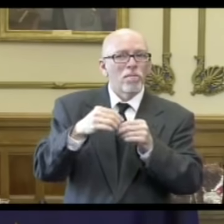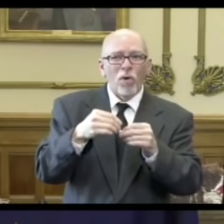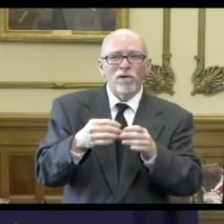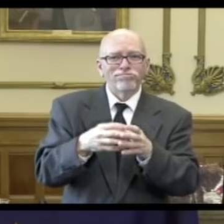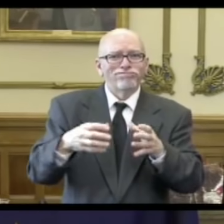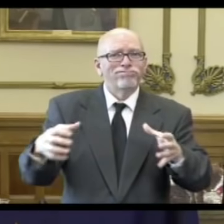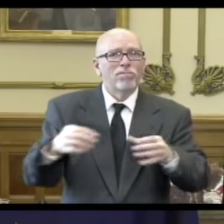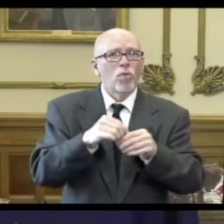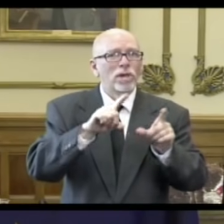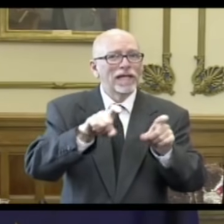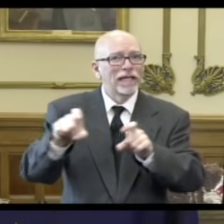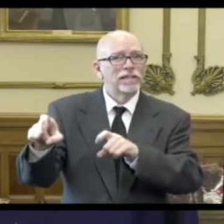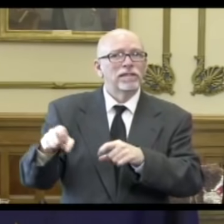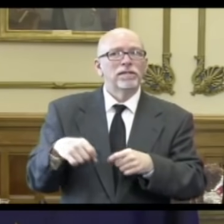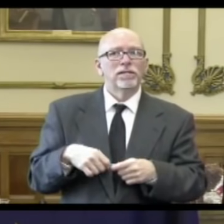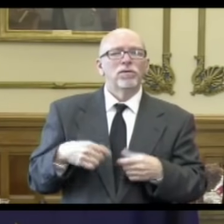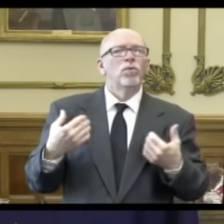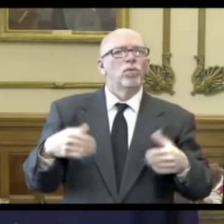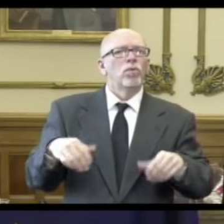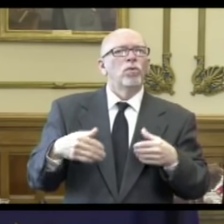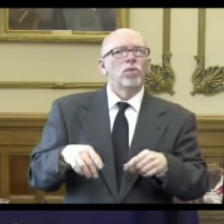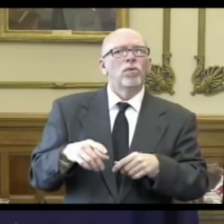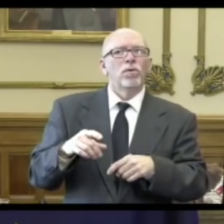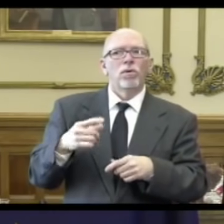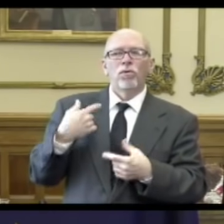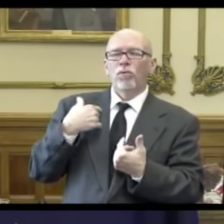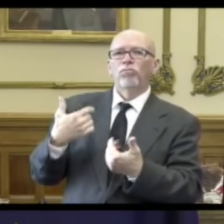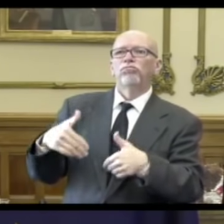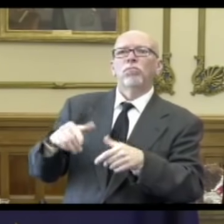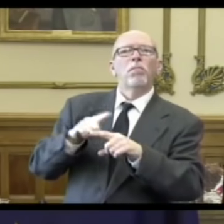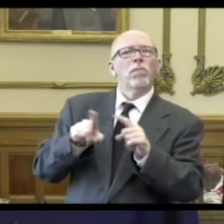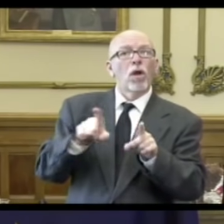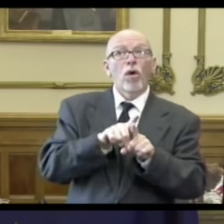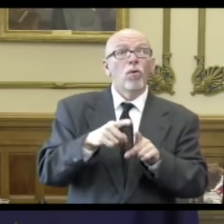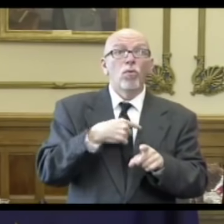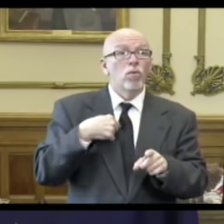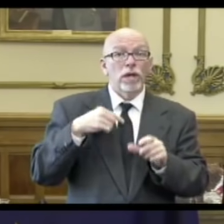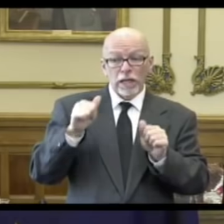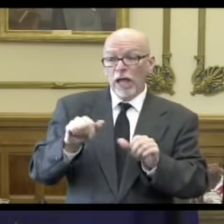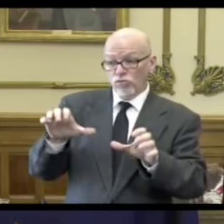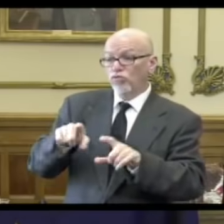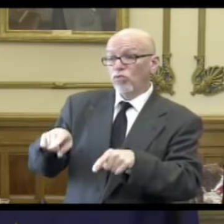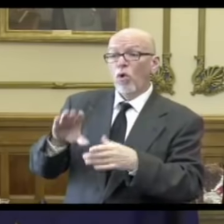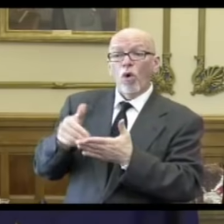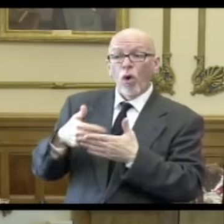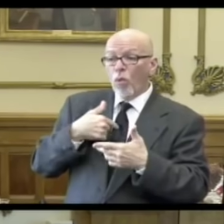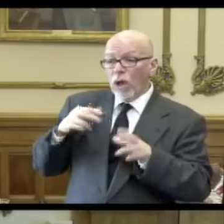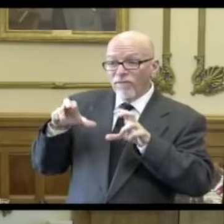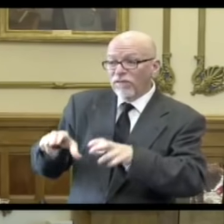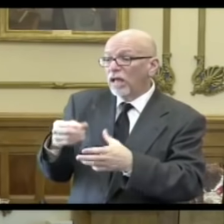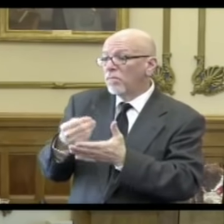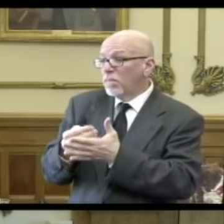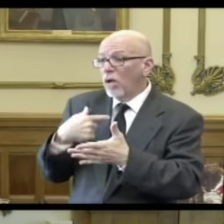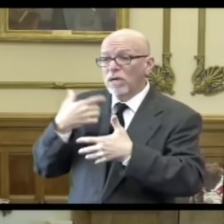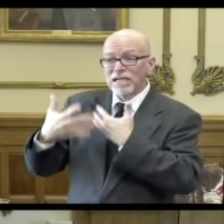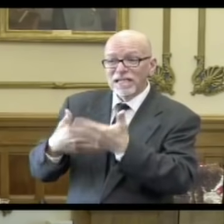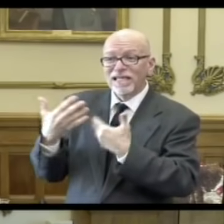JUST I'M PROUD OF THE DOCTOR. WEAVER JUST ARTICULATED WHAT SHE JUST SHARED ABOUT THE ONGOING EXPANSION EFFORTS IN